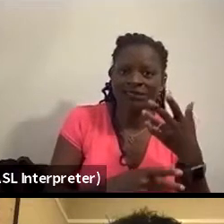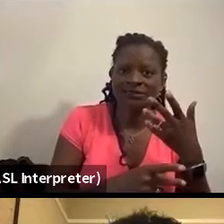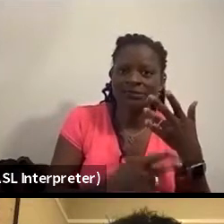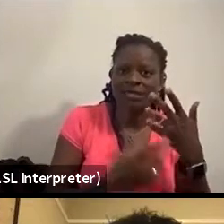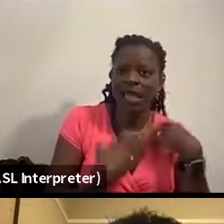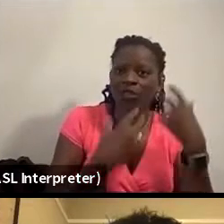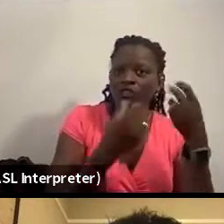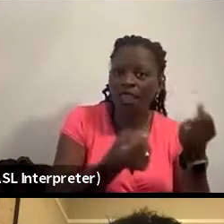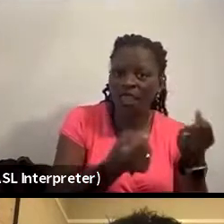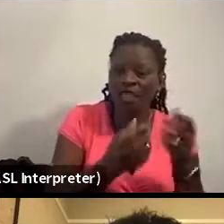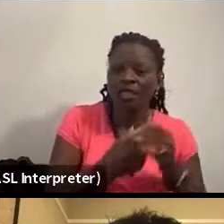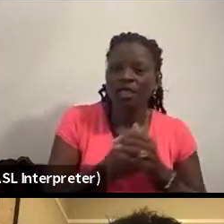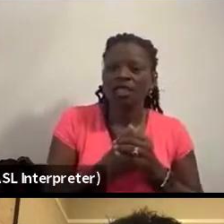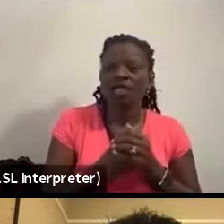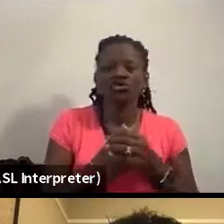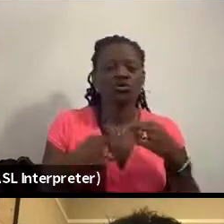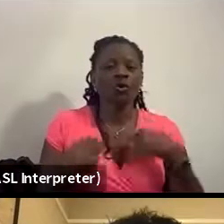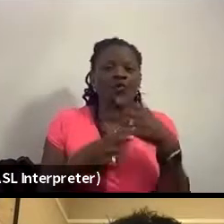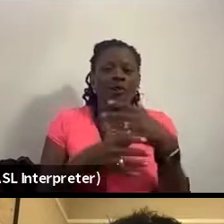And I actually got my vaccine at the